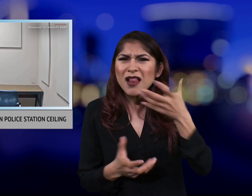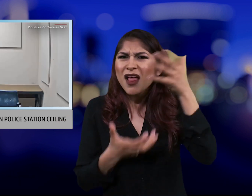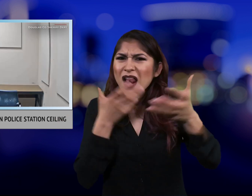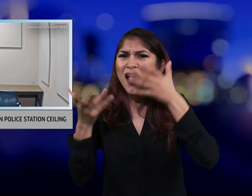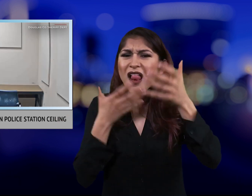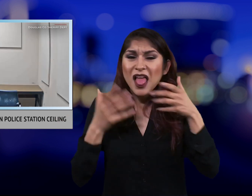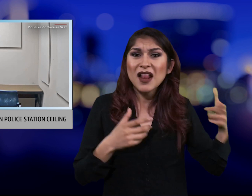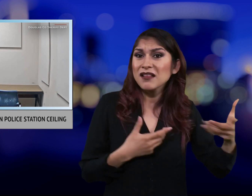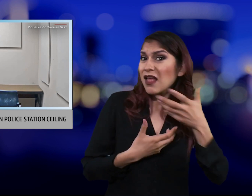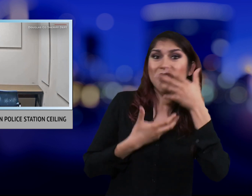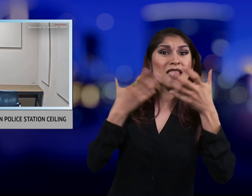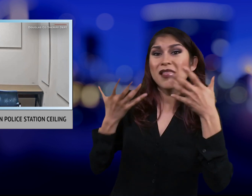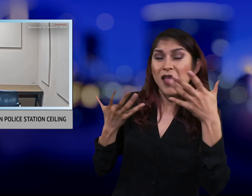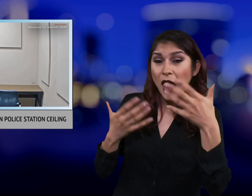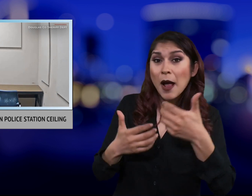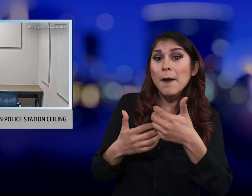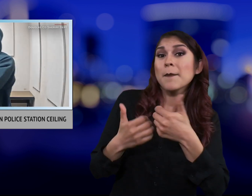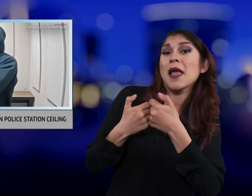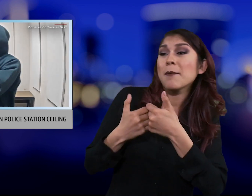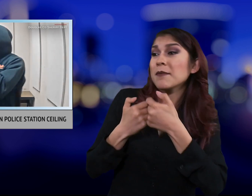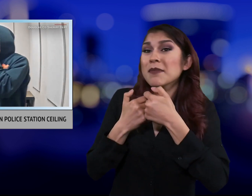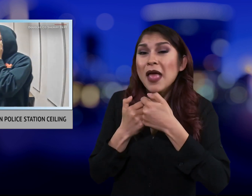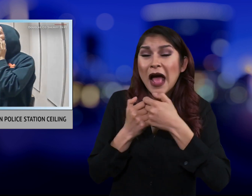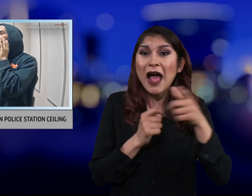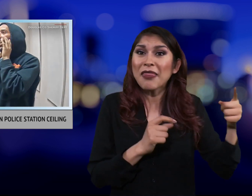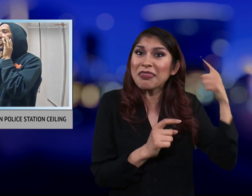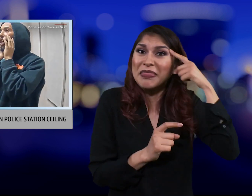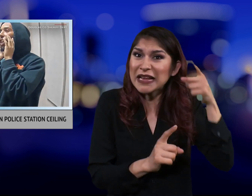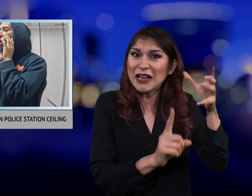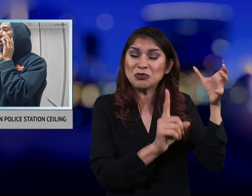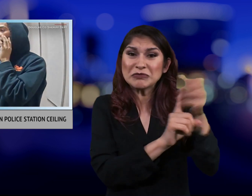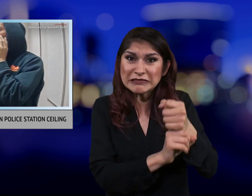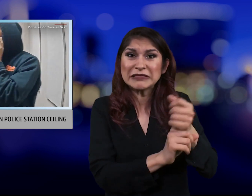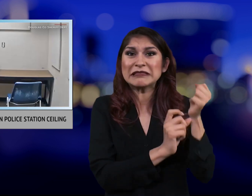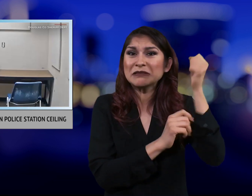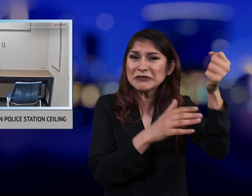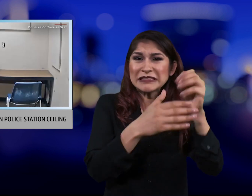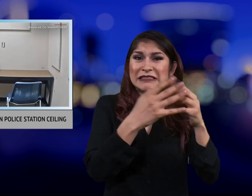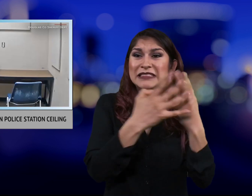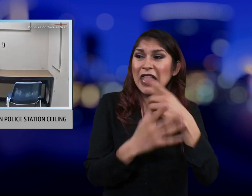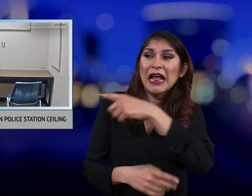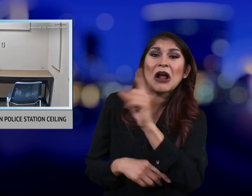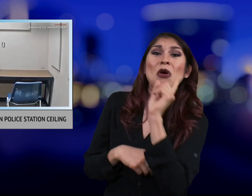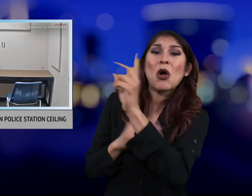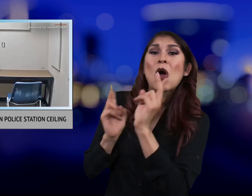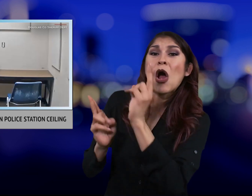Hartman started yelling to her through the wall "Babe, Babe!" I think they're going to take me to jail!